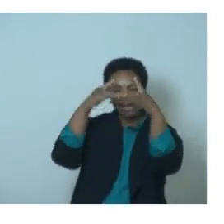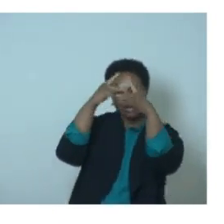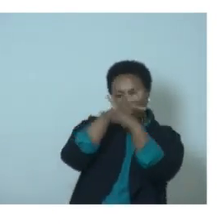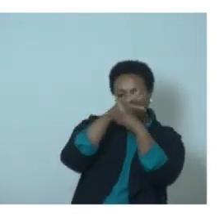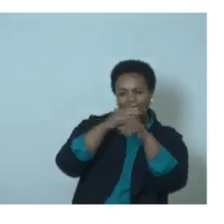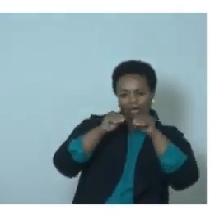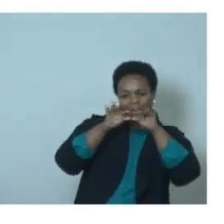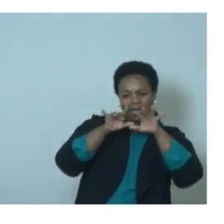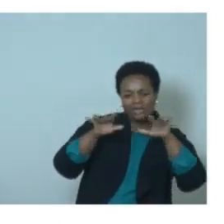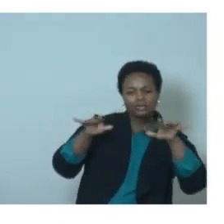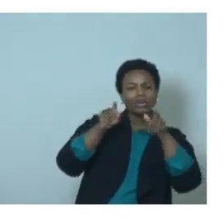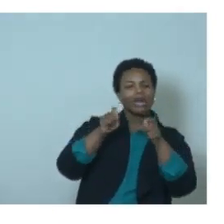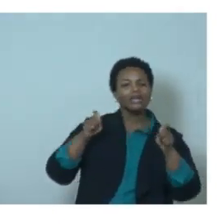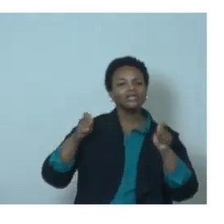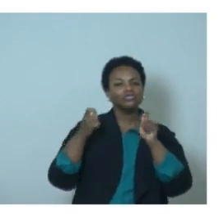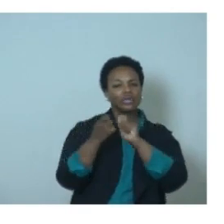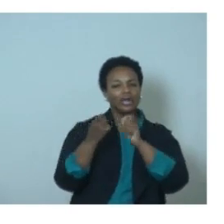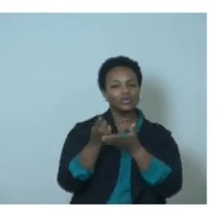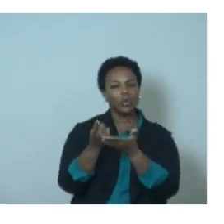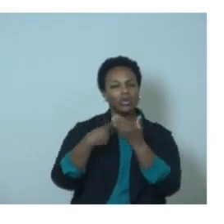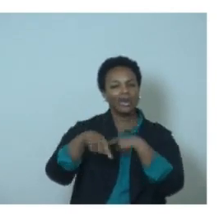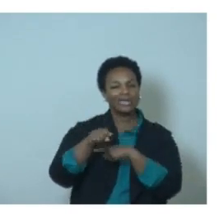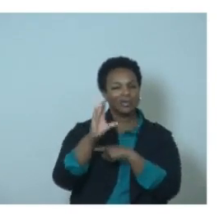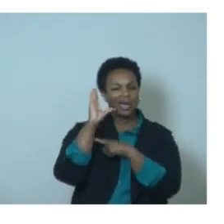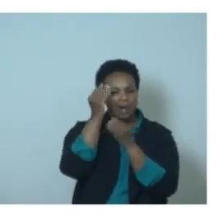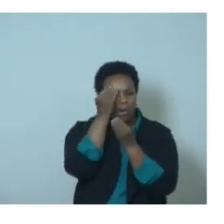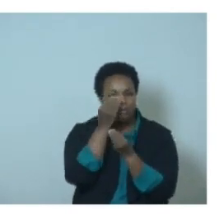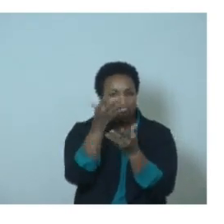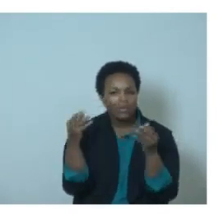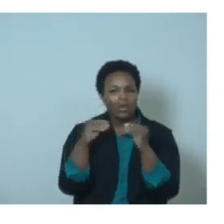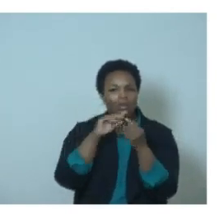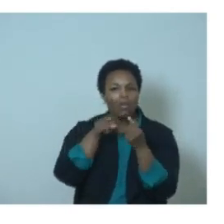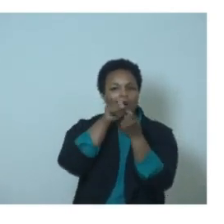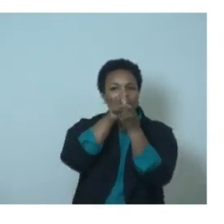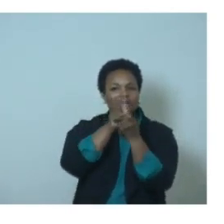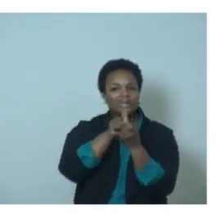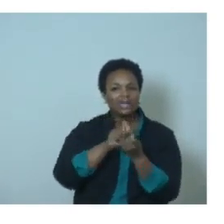WE’RE RE-EVALUATING THE WAY WE CALCULATE THAT RATE OF SPREAD THE ARE EFFECTIVE AND NEXT WEEK.